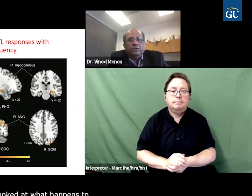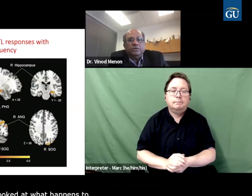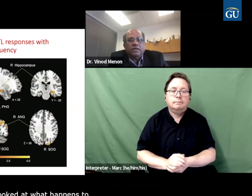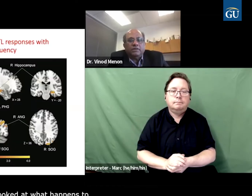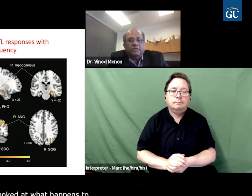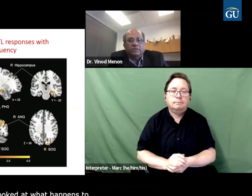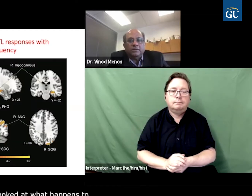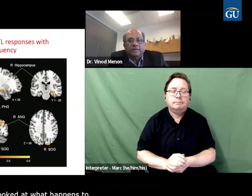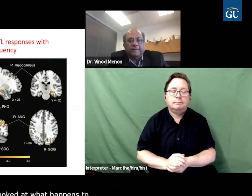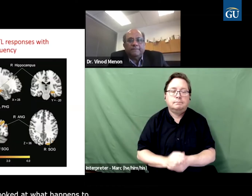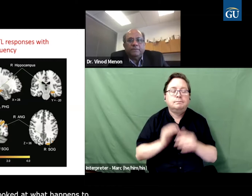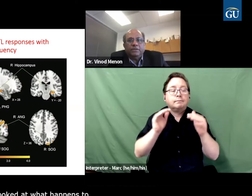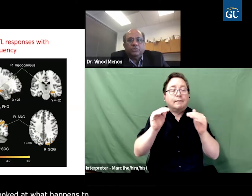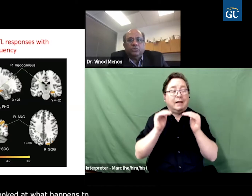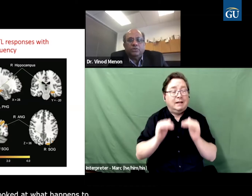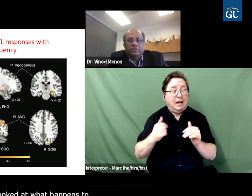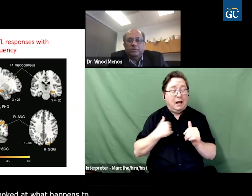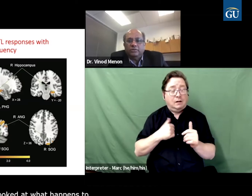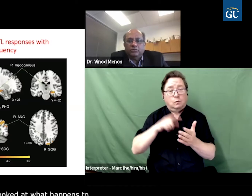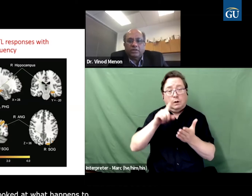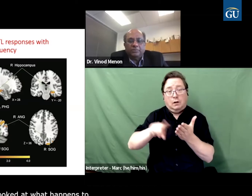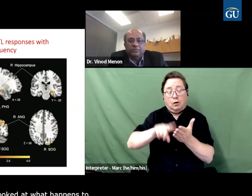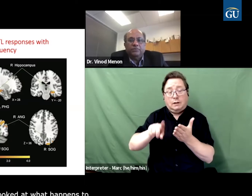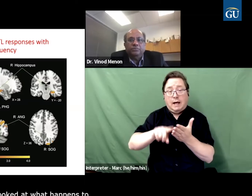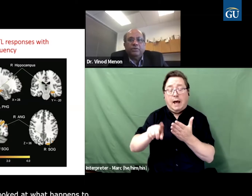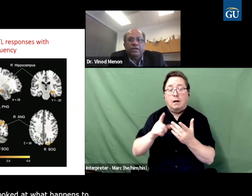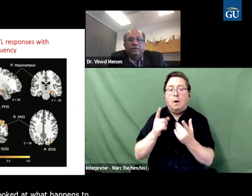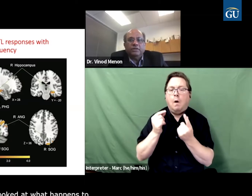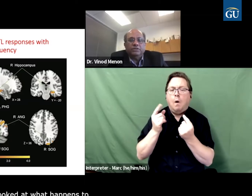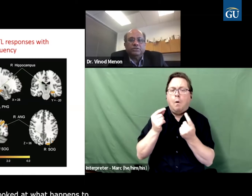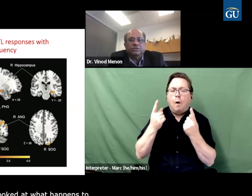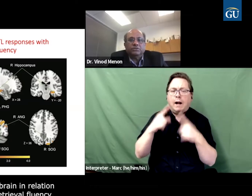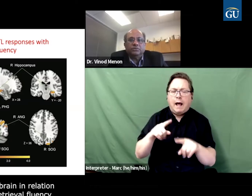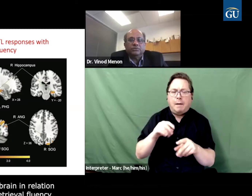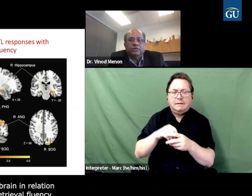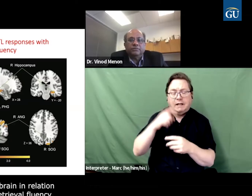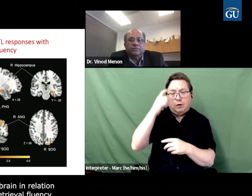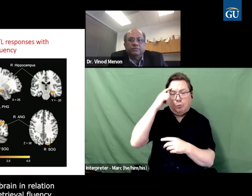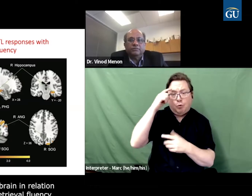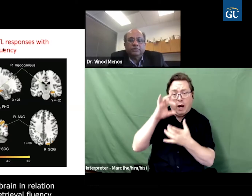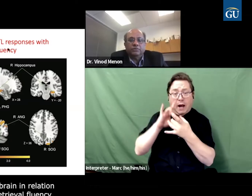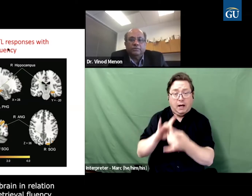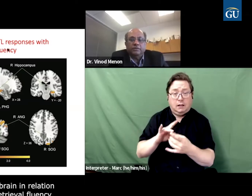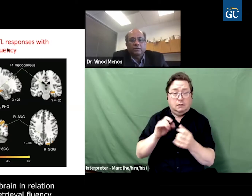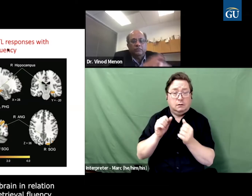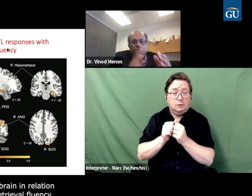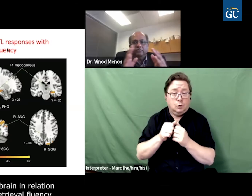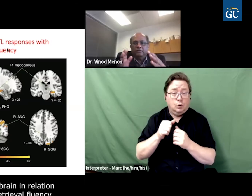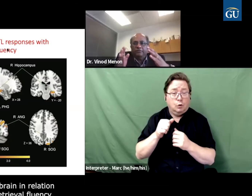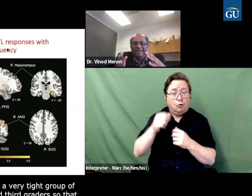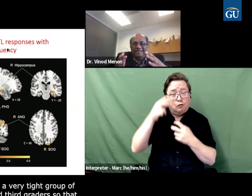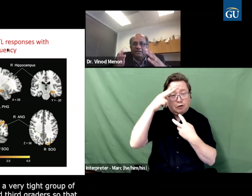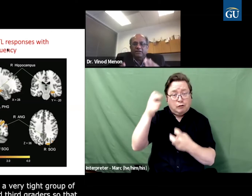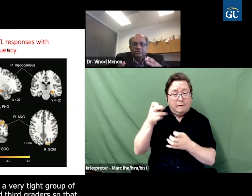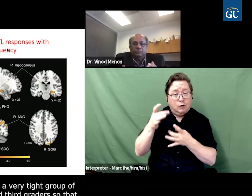so then we looked at um you know what are the what happens to the brain in